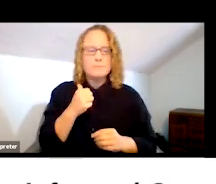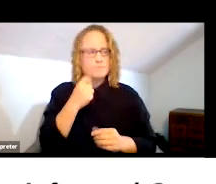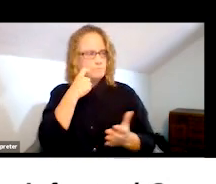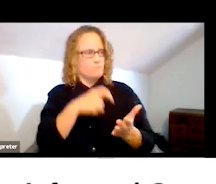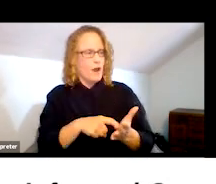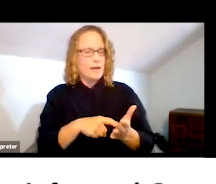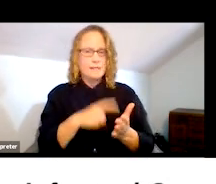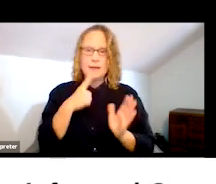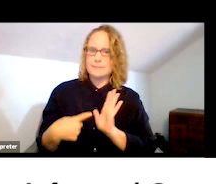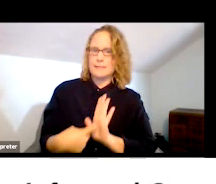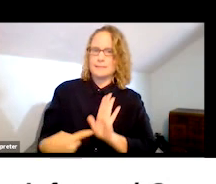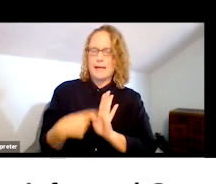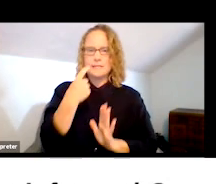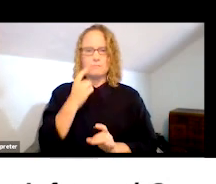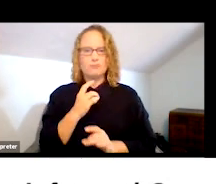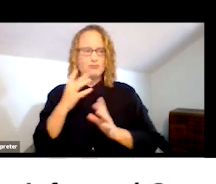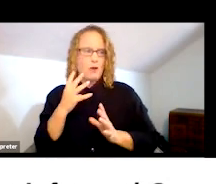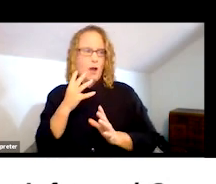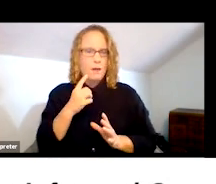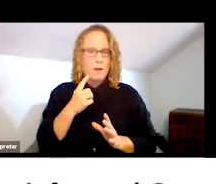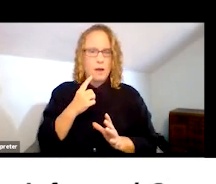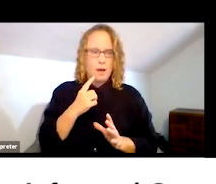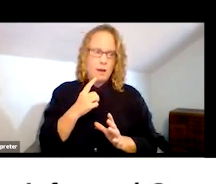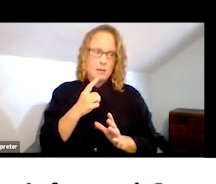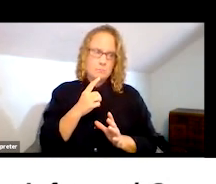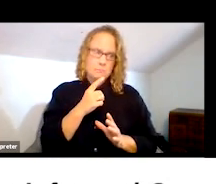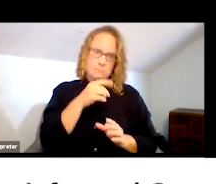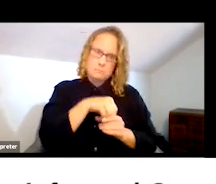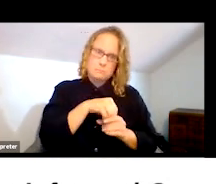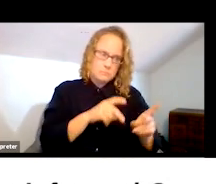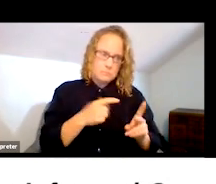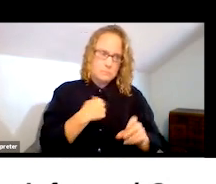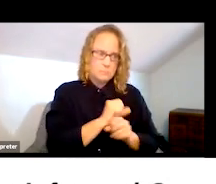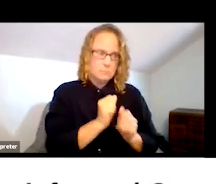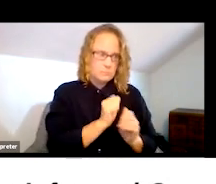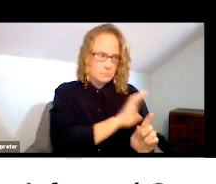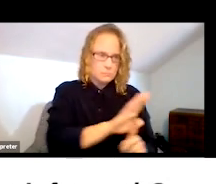We don't know what their day in and day out is. And so, we really have to make a mindful move